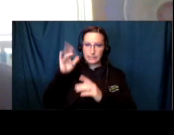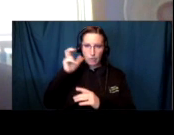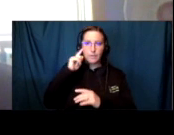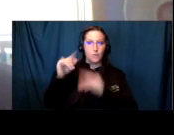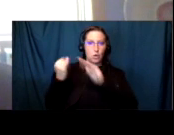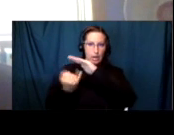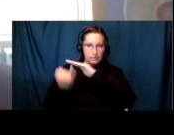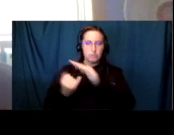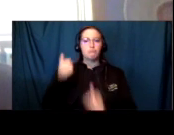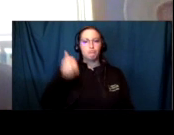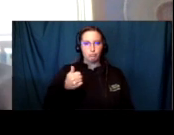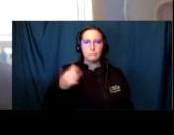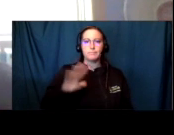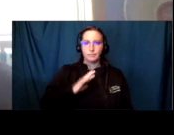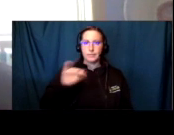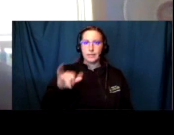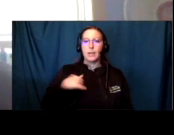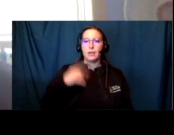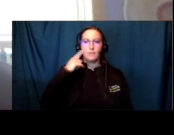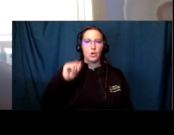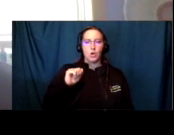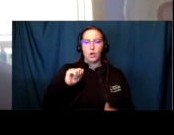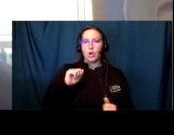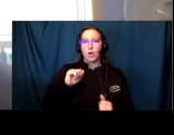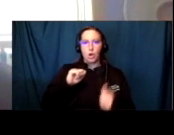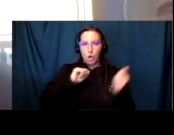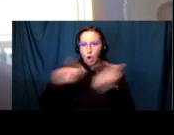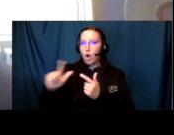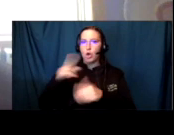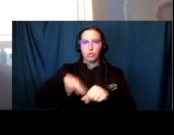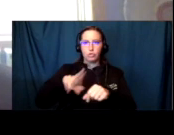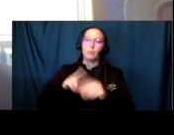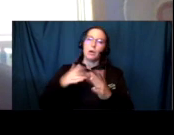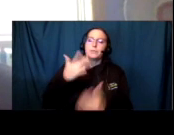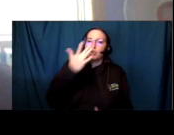them in all of the normally developing or the earlier developing sounds. He's